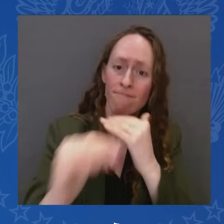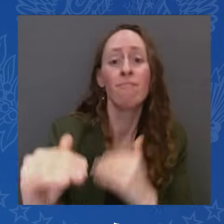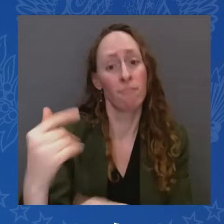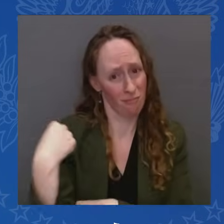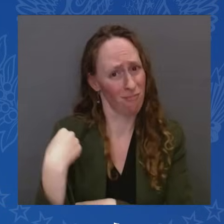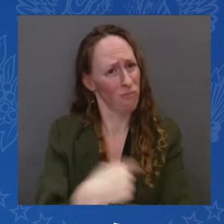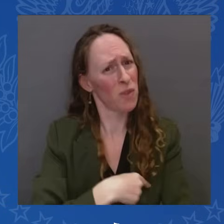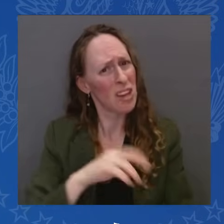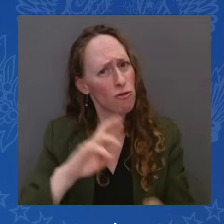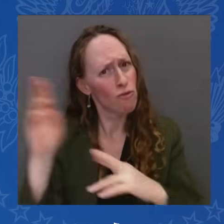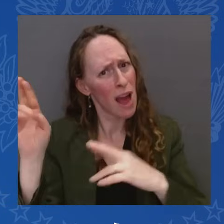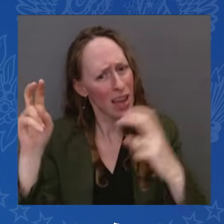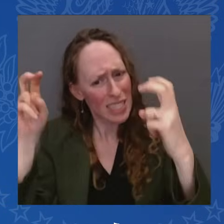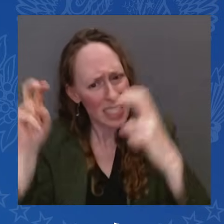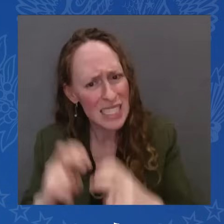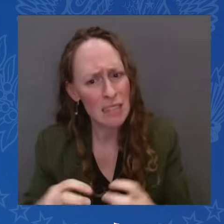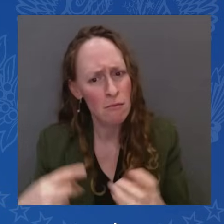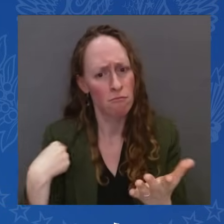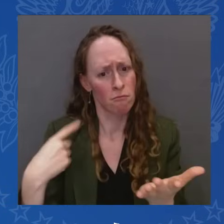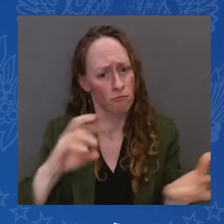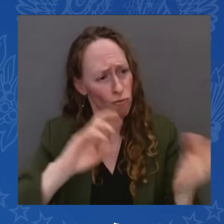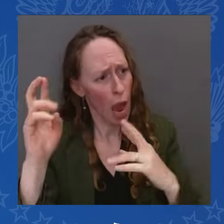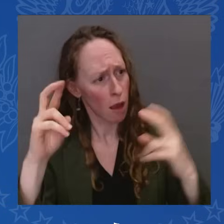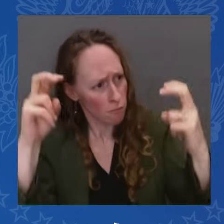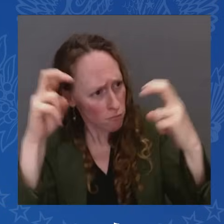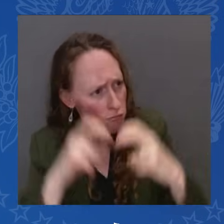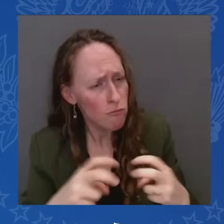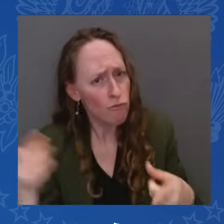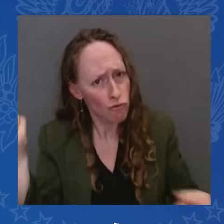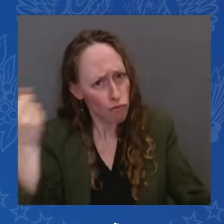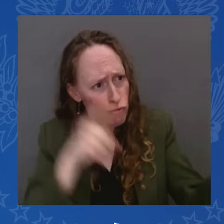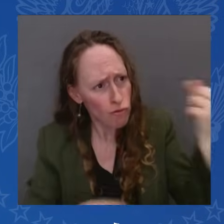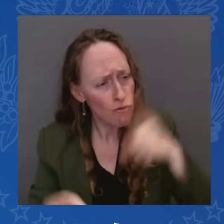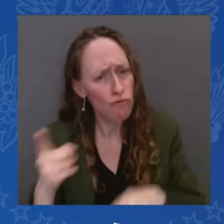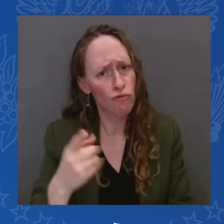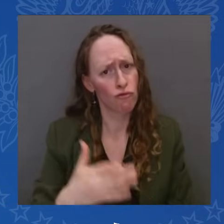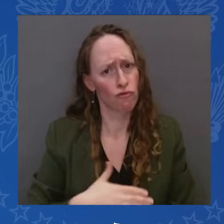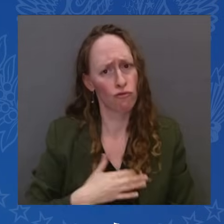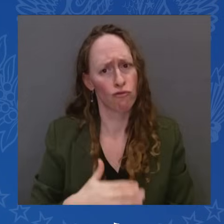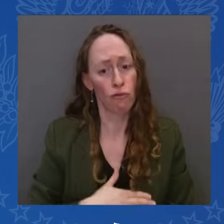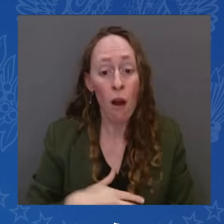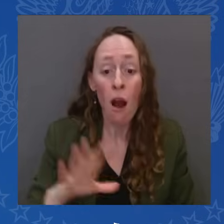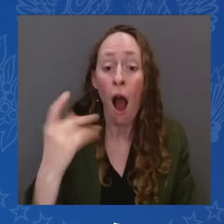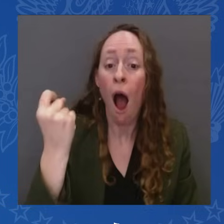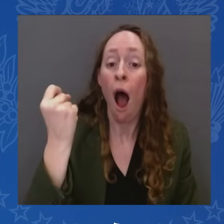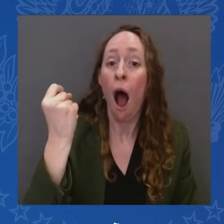Holding Ukraine funding hostage in an attempt to force through an extreme Republican partisan agenda